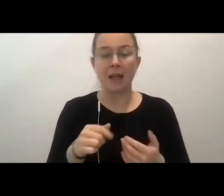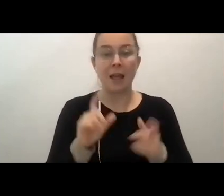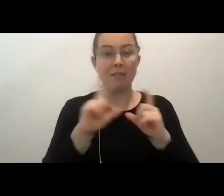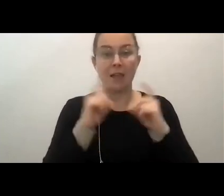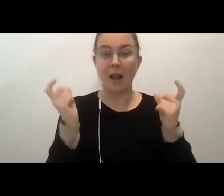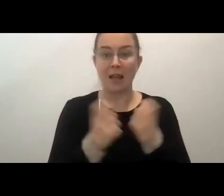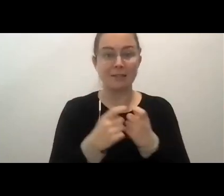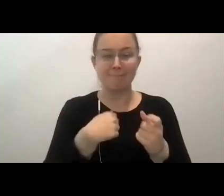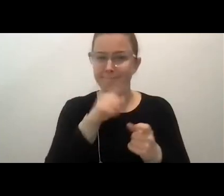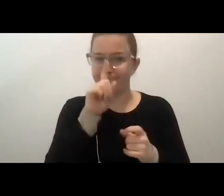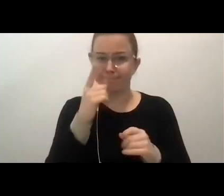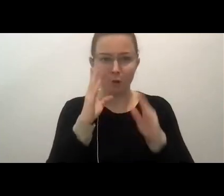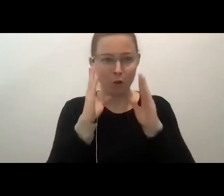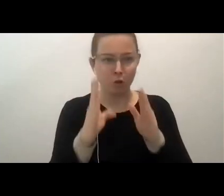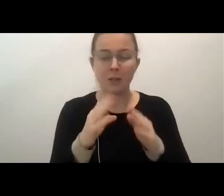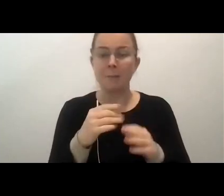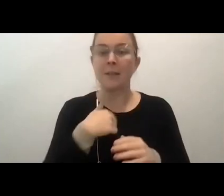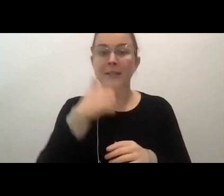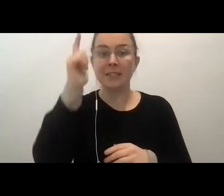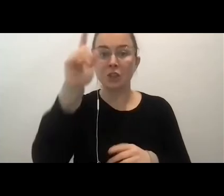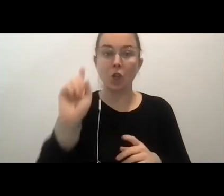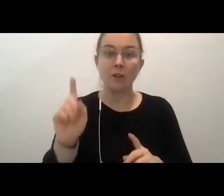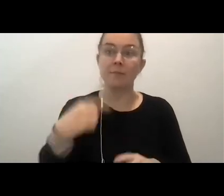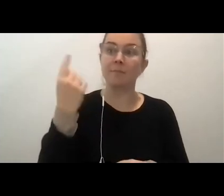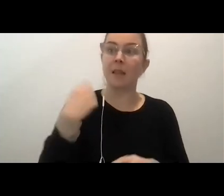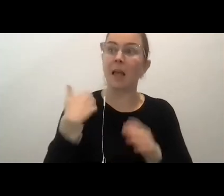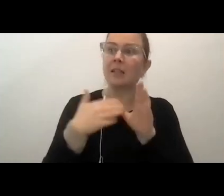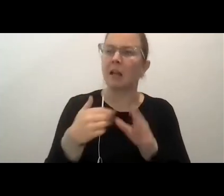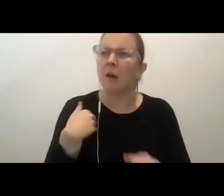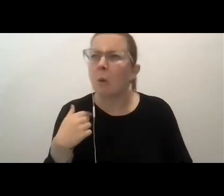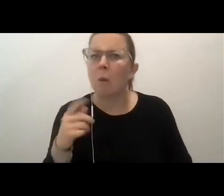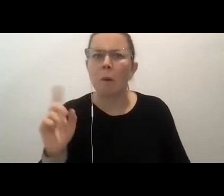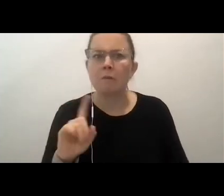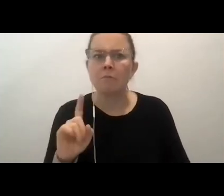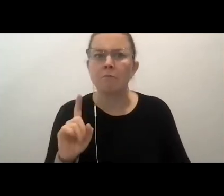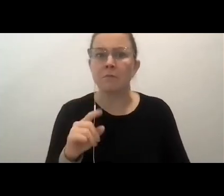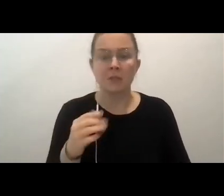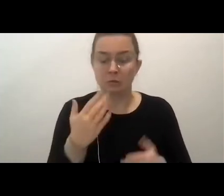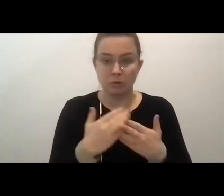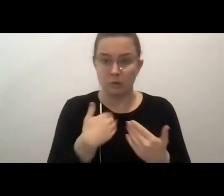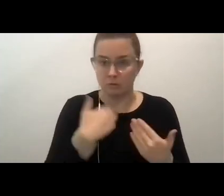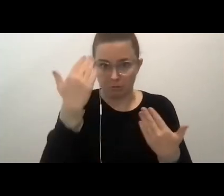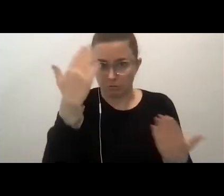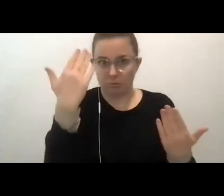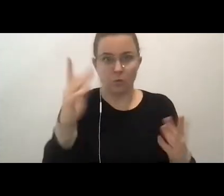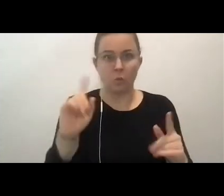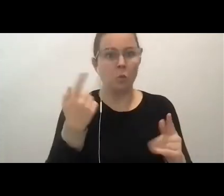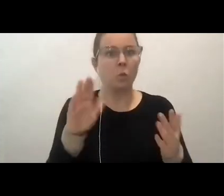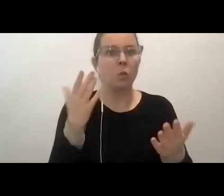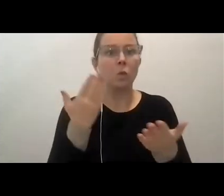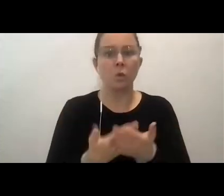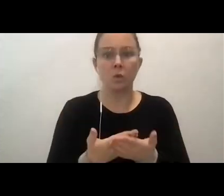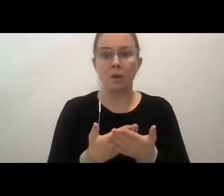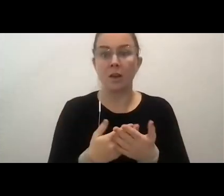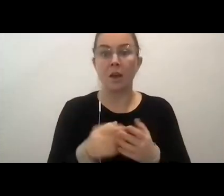Whenever the teacher would call me to answer I'd be like "what?", you know? I never knew what was going on, but I would score highly in my tests,